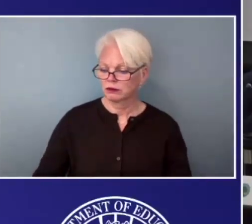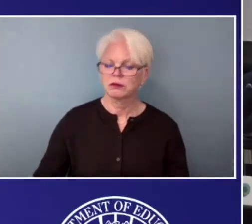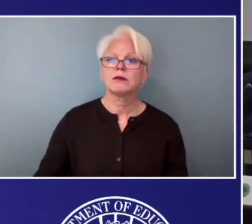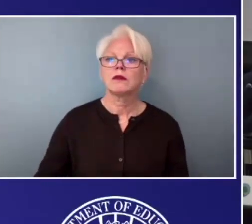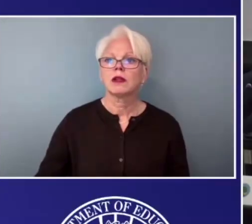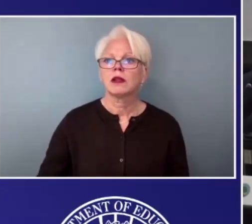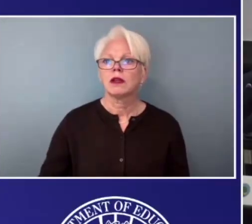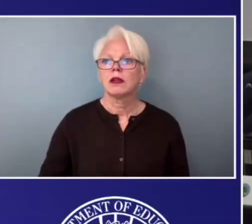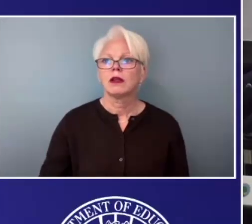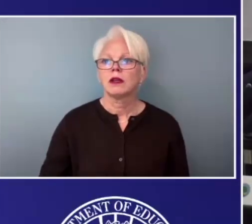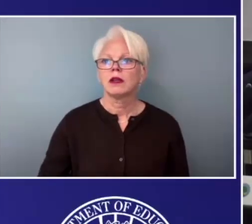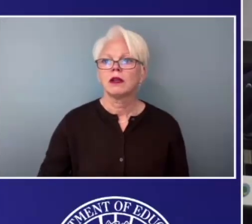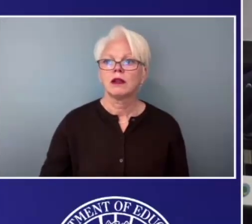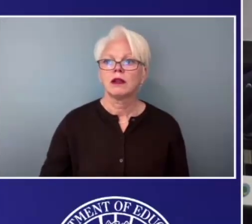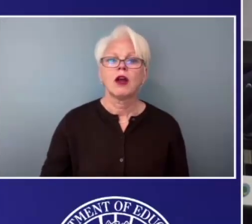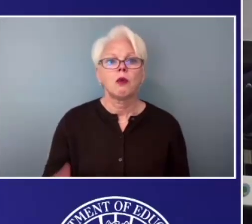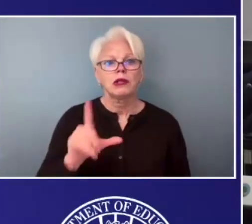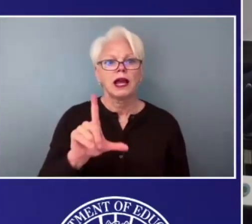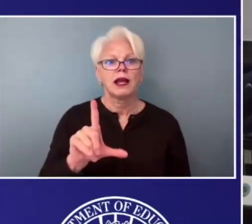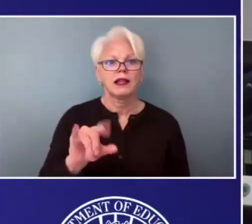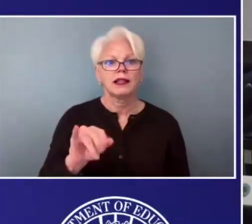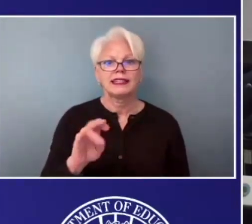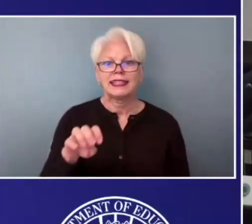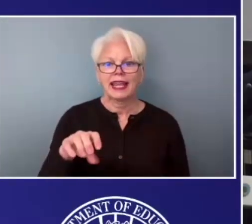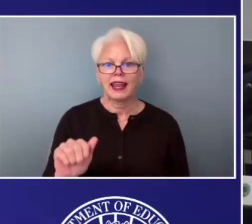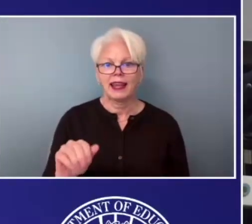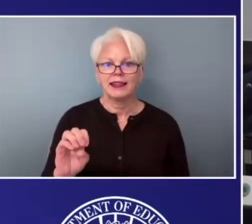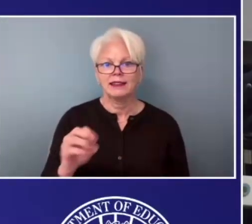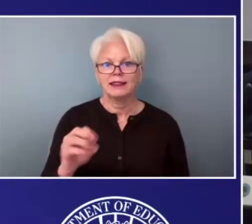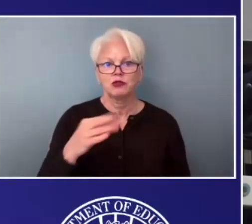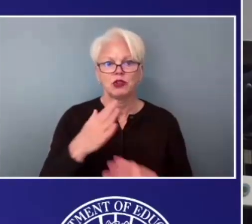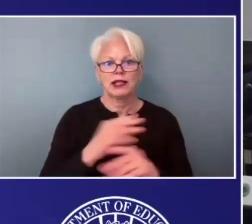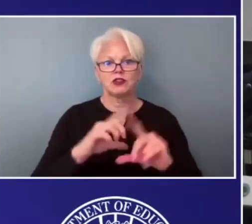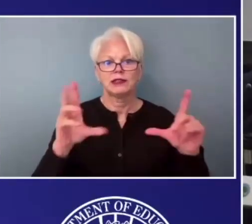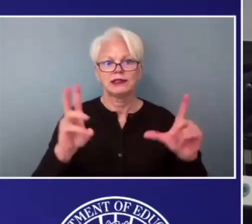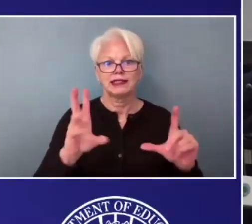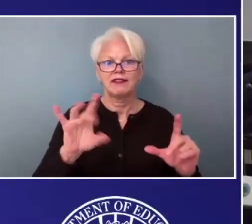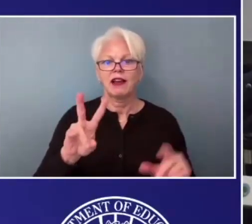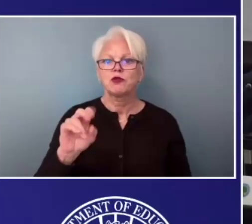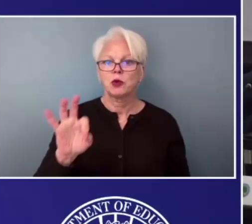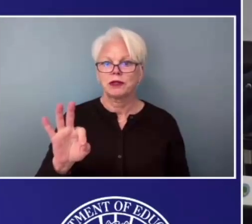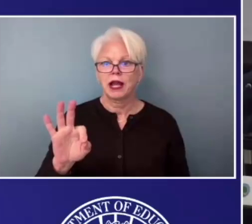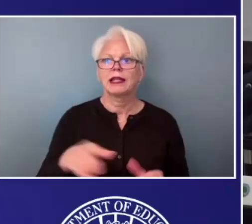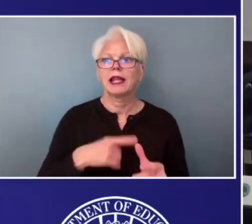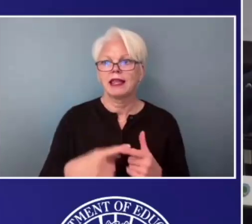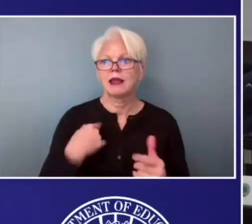We'll just let Linnea get a second to share 685.209 with us. And then we'll go over it to share --